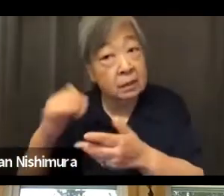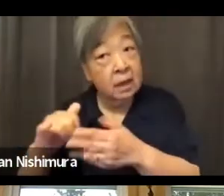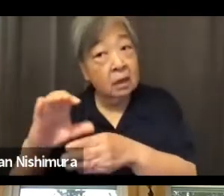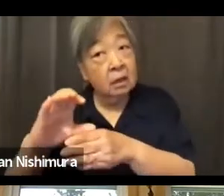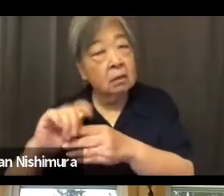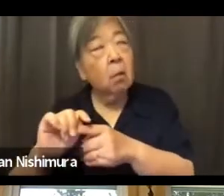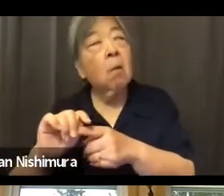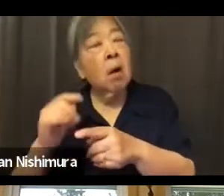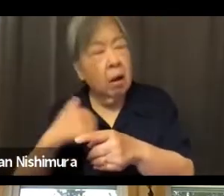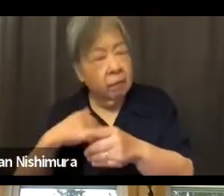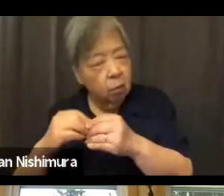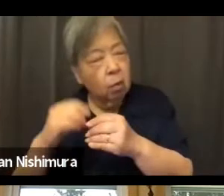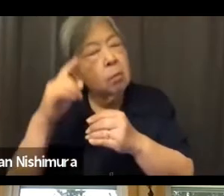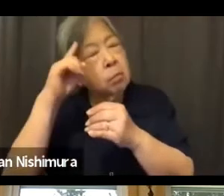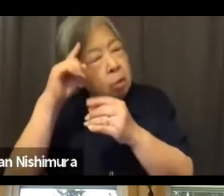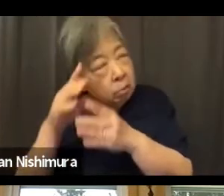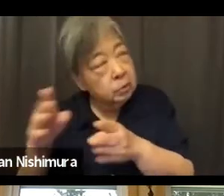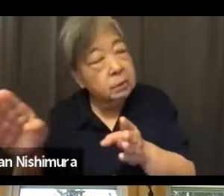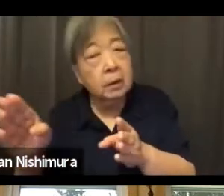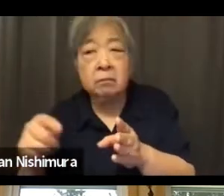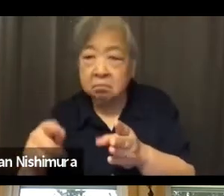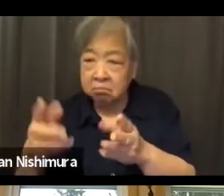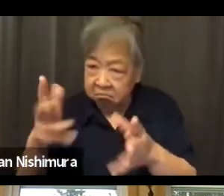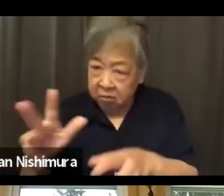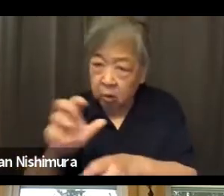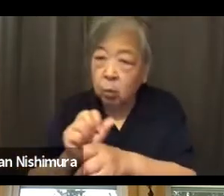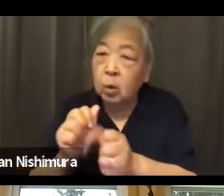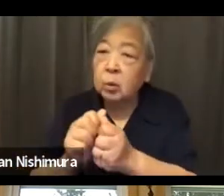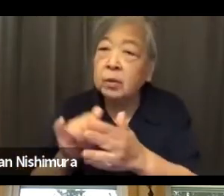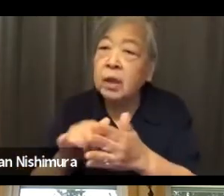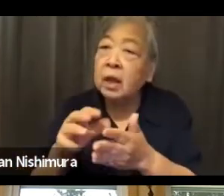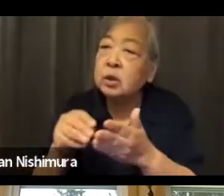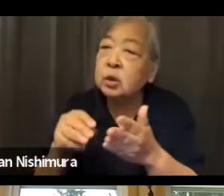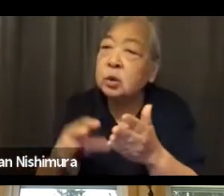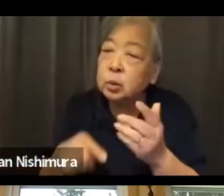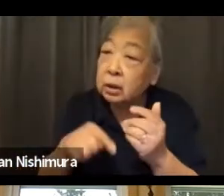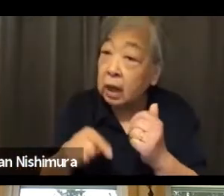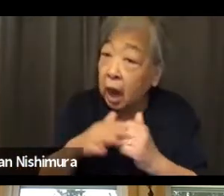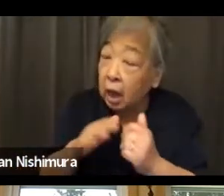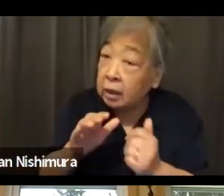They've often worked with that student on on campus needs and can provide some very